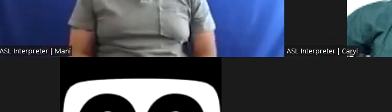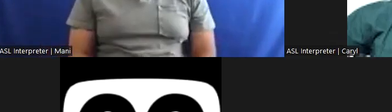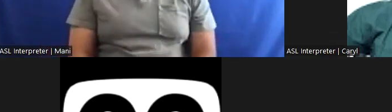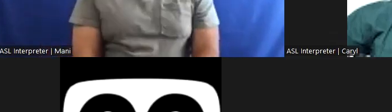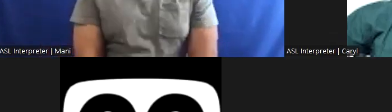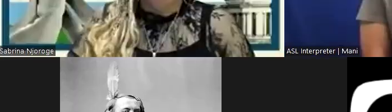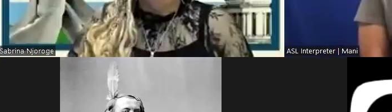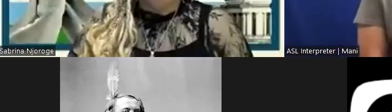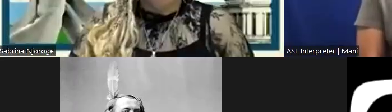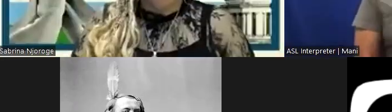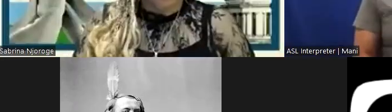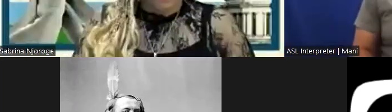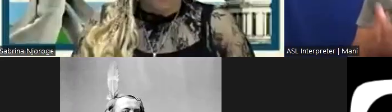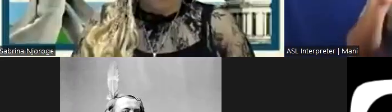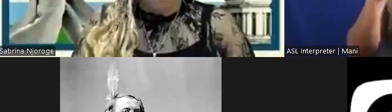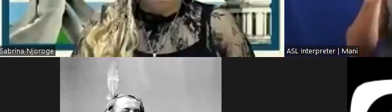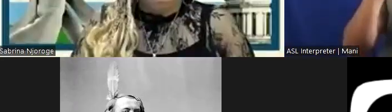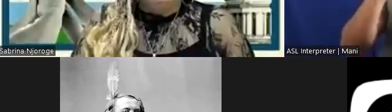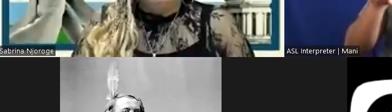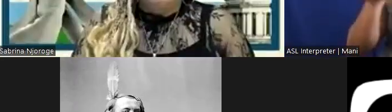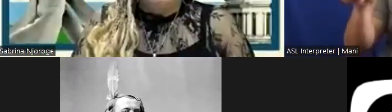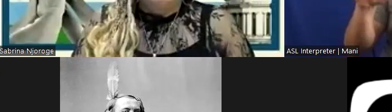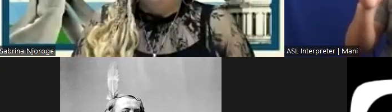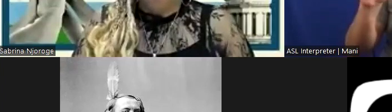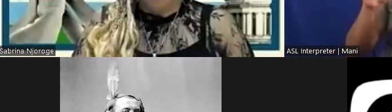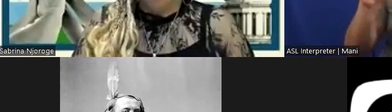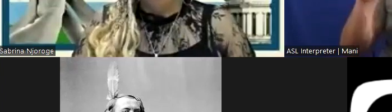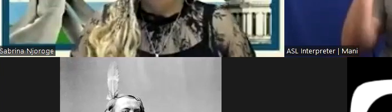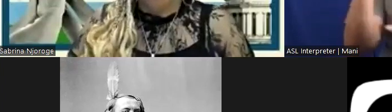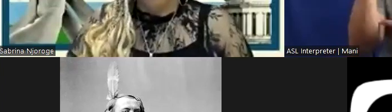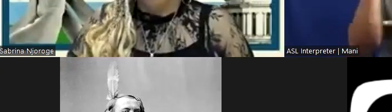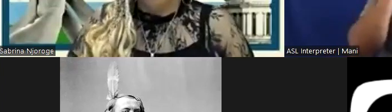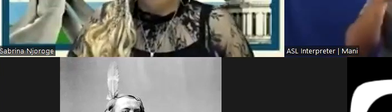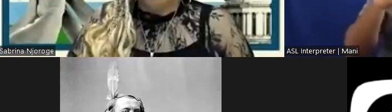it looks like there's a question in the chat about whether these presentations will be available afterwards.